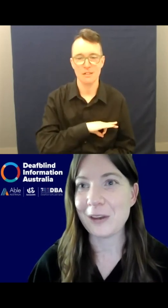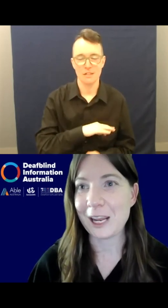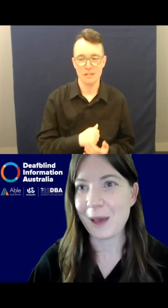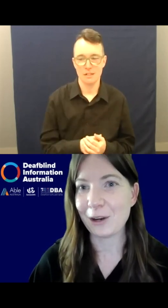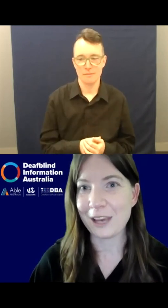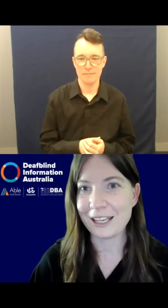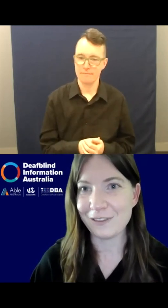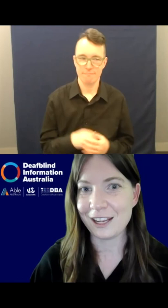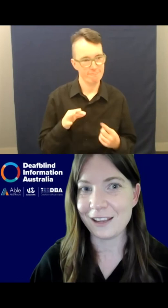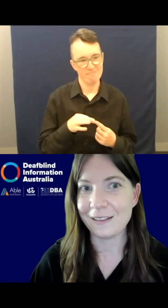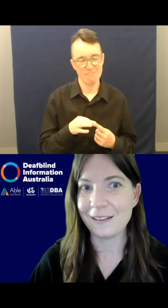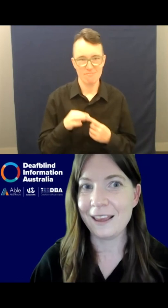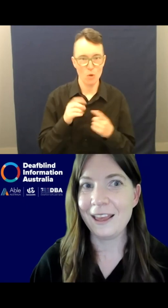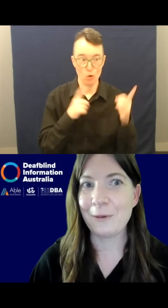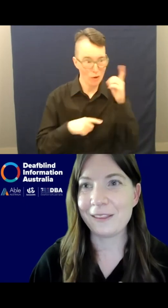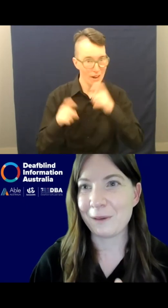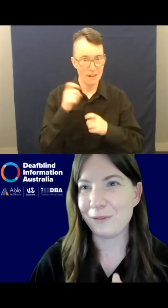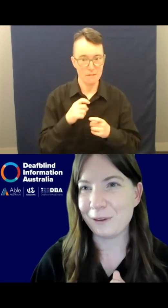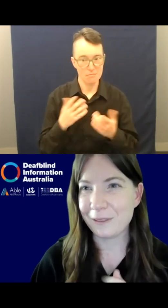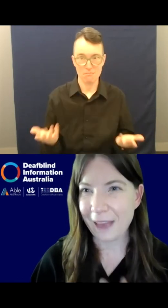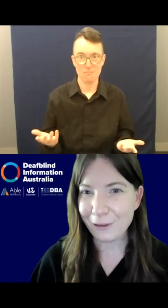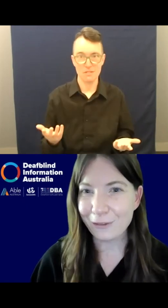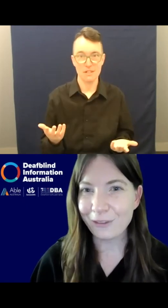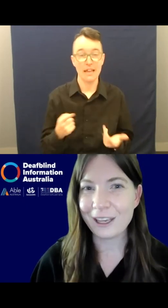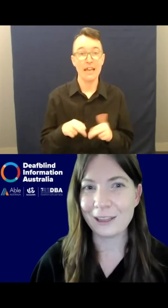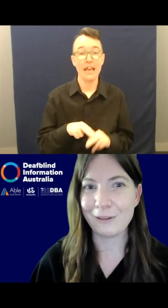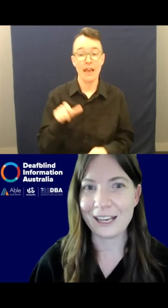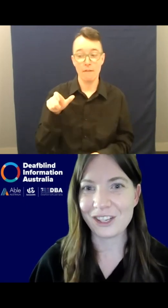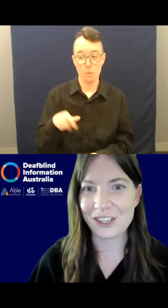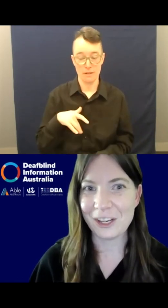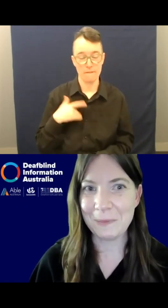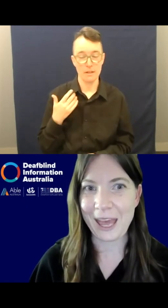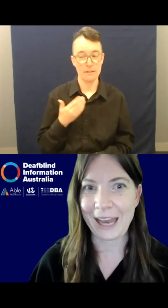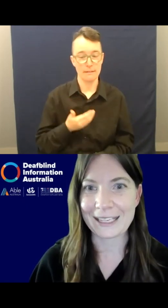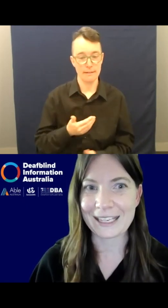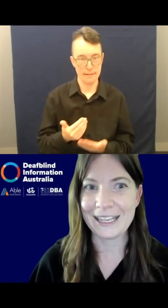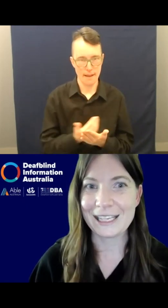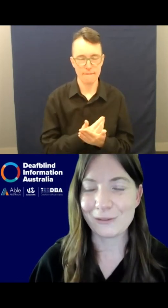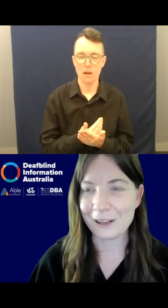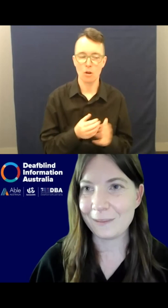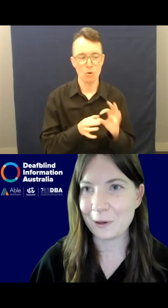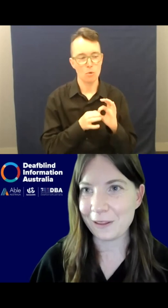about creativity, is when someone feels safe in the relationship and different experiences are